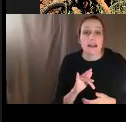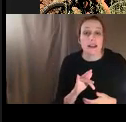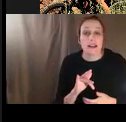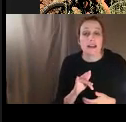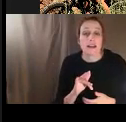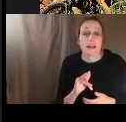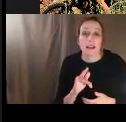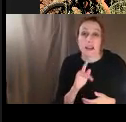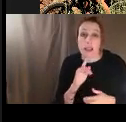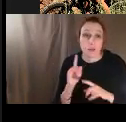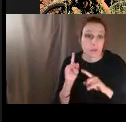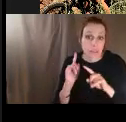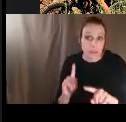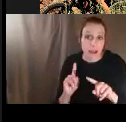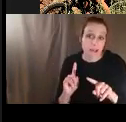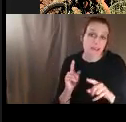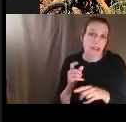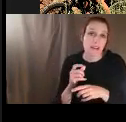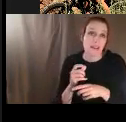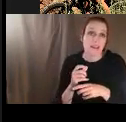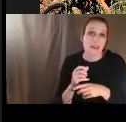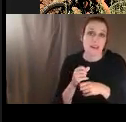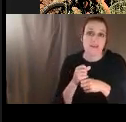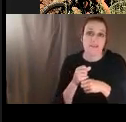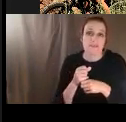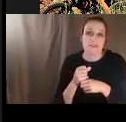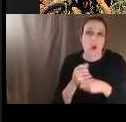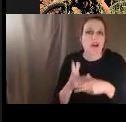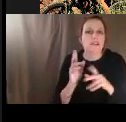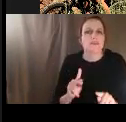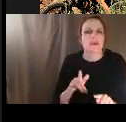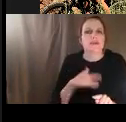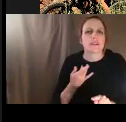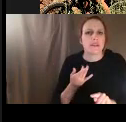helplessness and when that happens, when the event